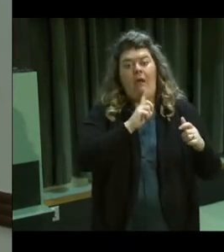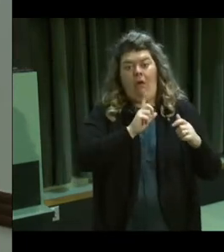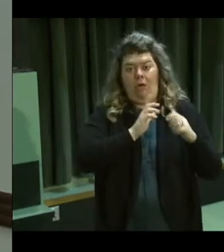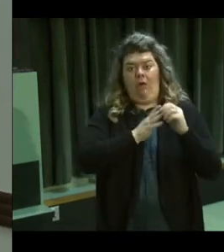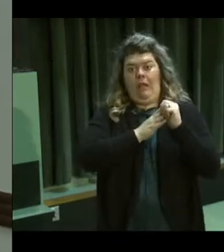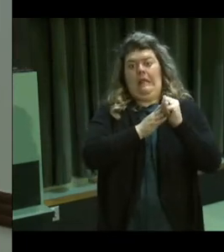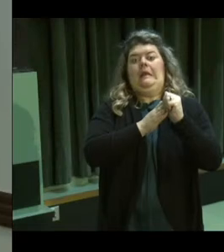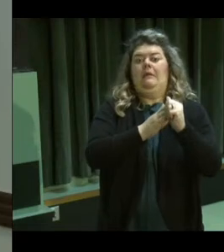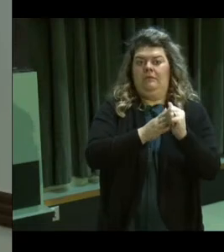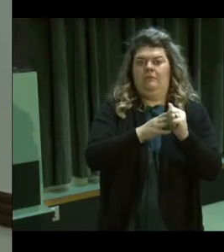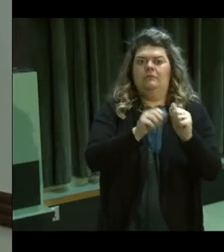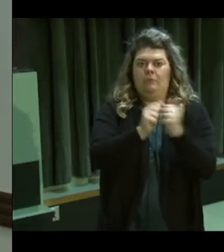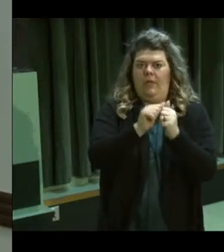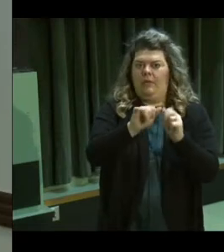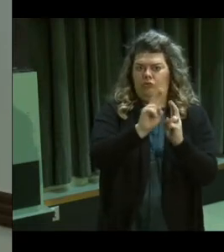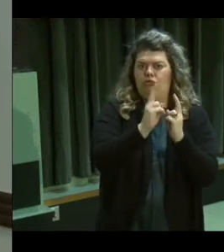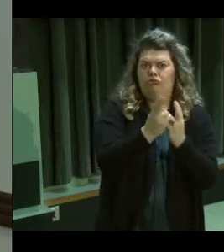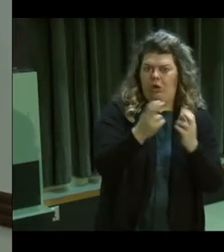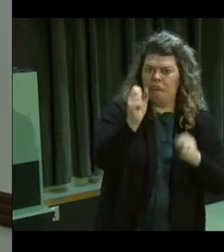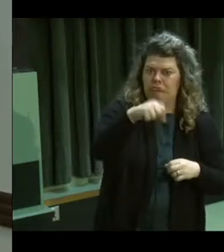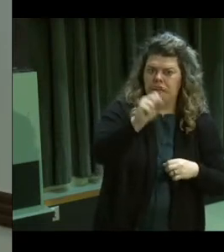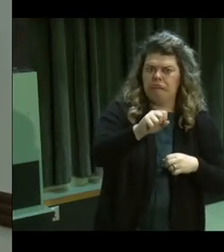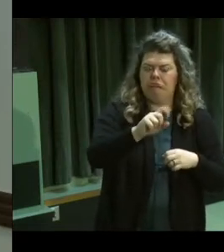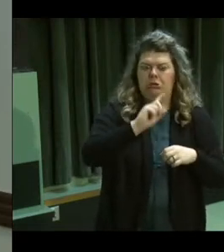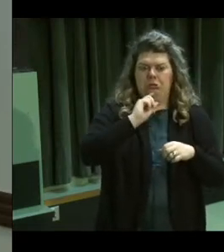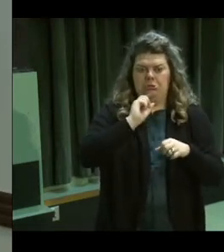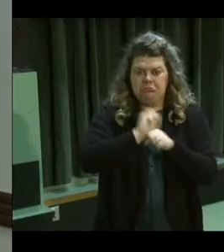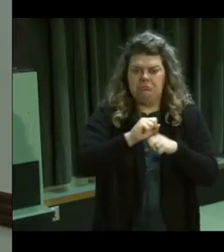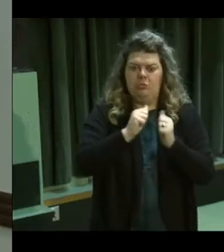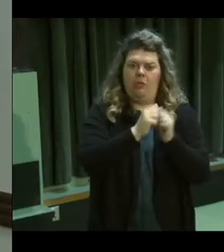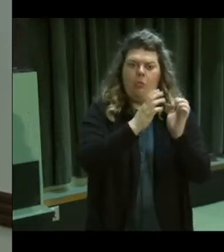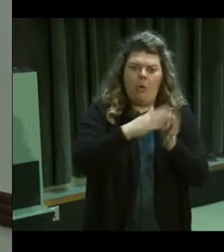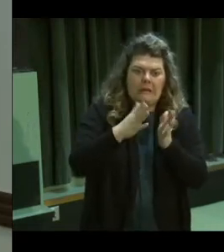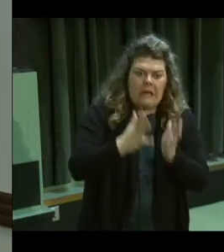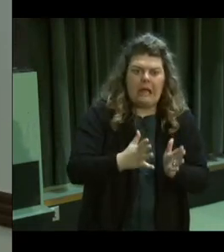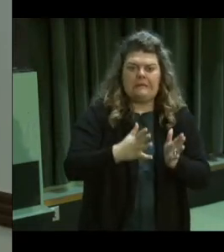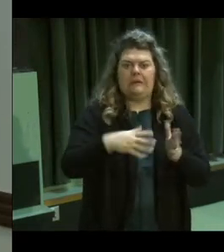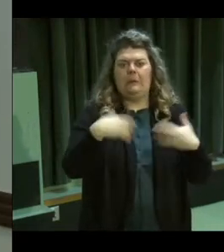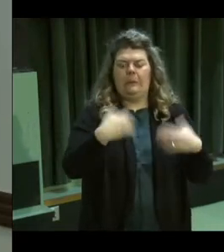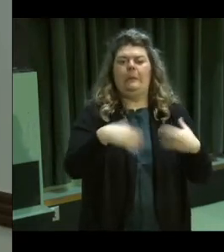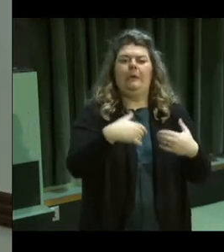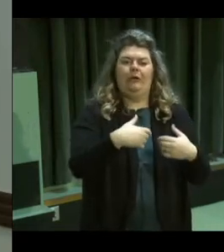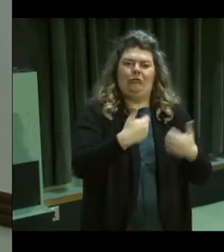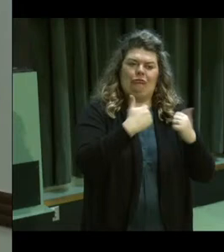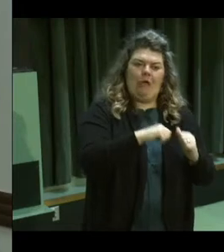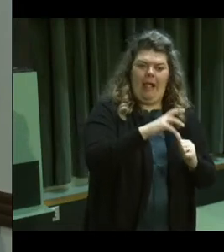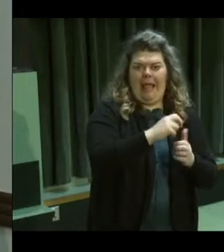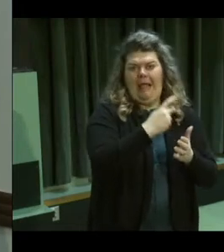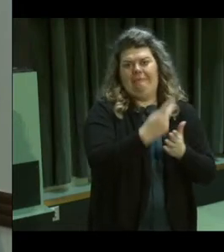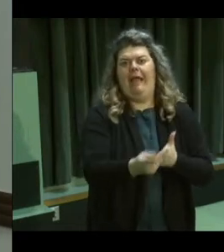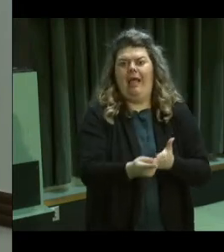the way in many ways with, you